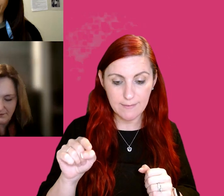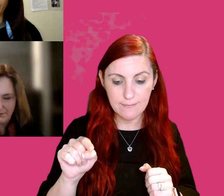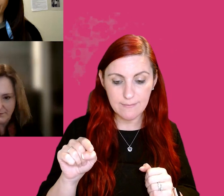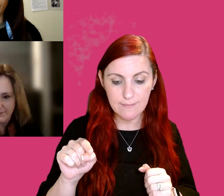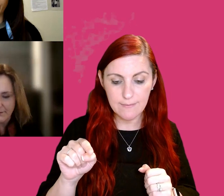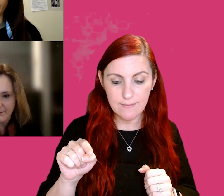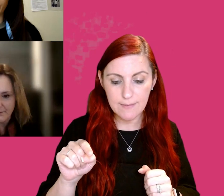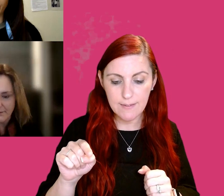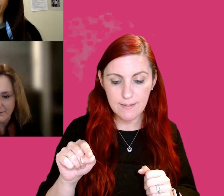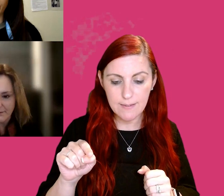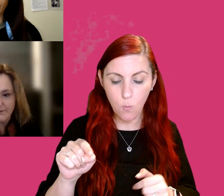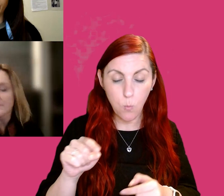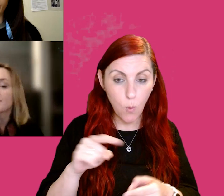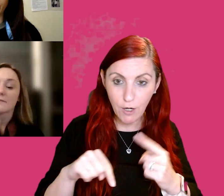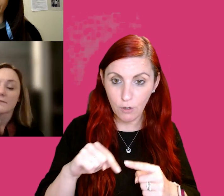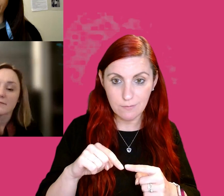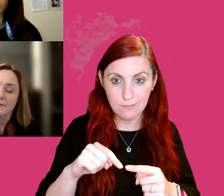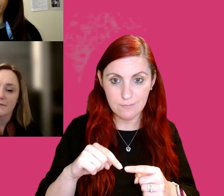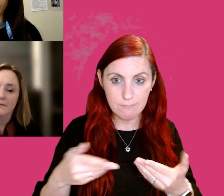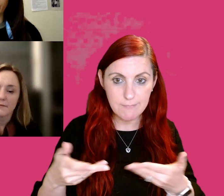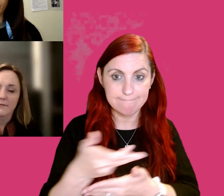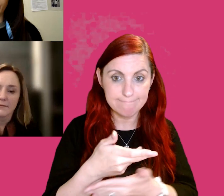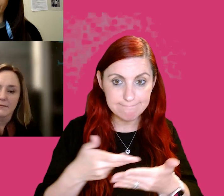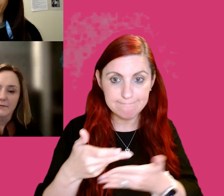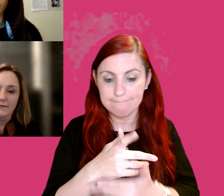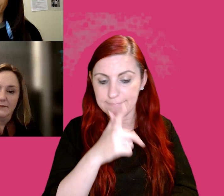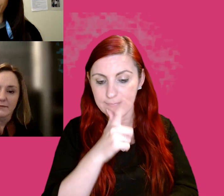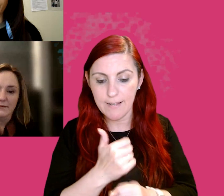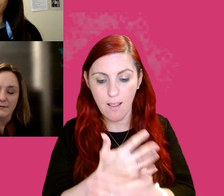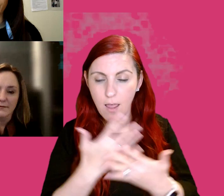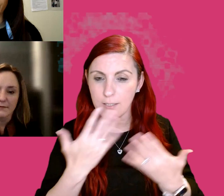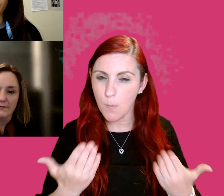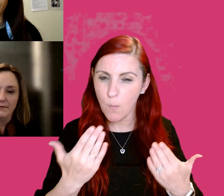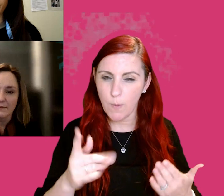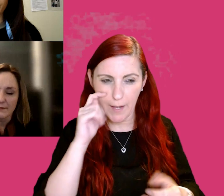on the table and we're working on lots of I suppose ways to look at it if you look at the